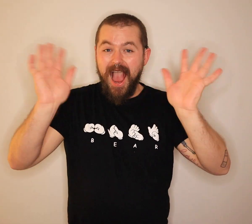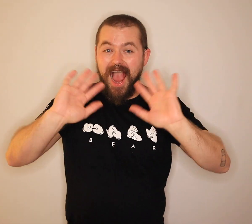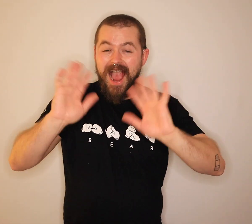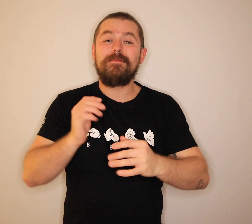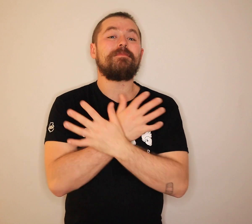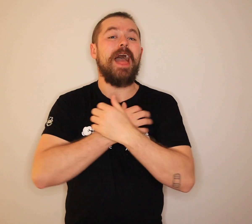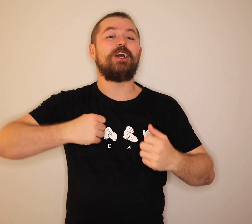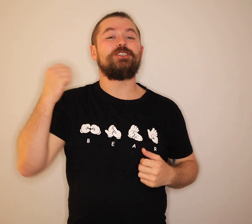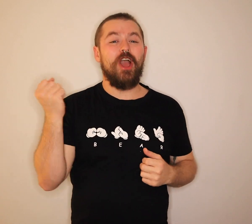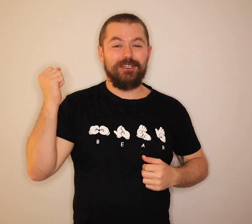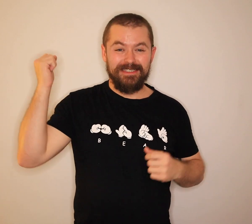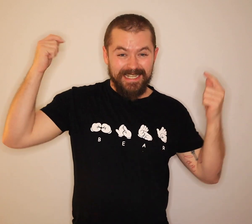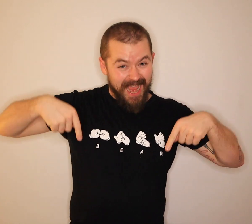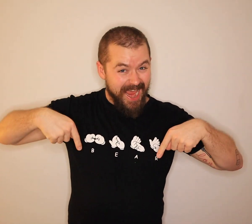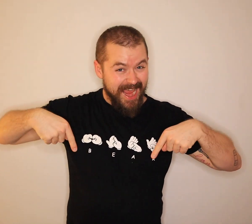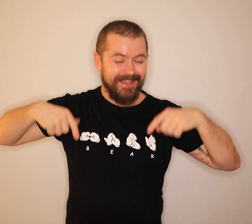HEY! Mr. Bearscots is here.